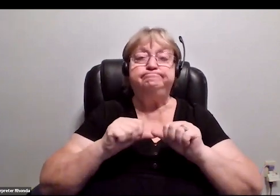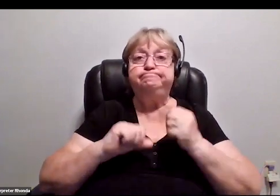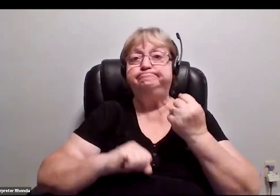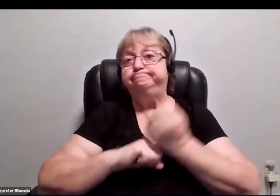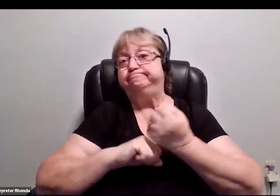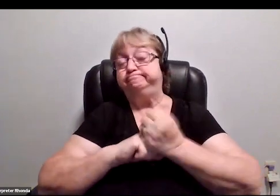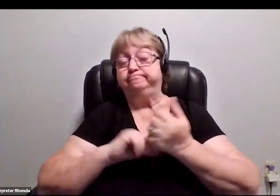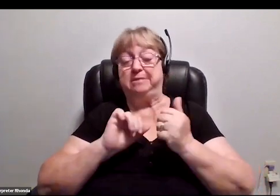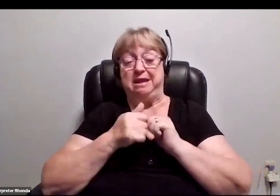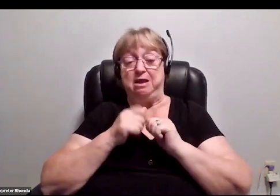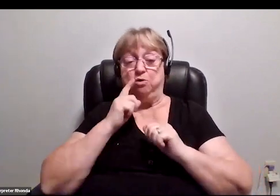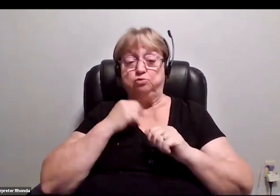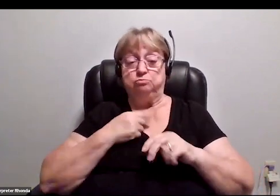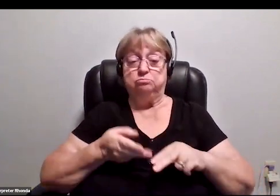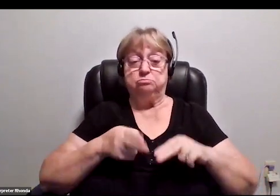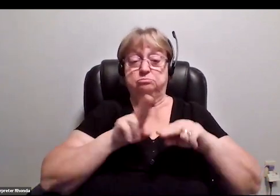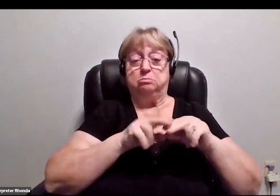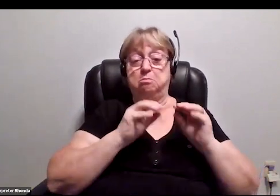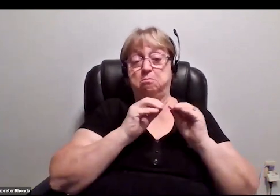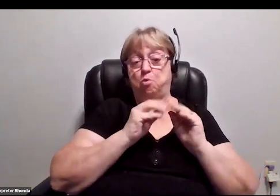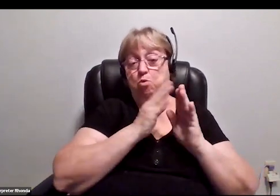the range of content topics that we're providing.